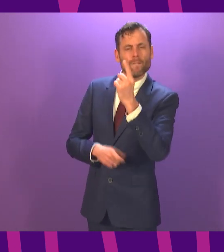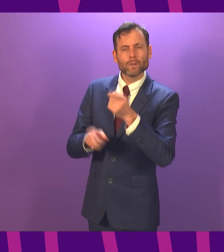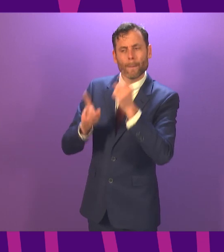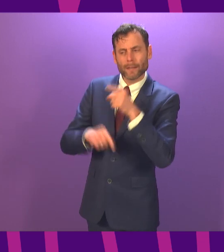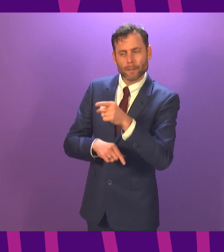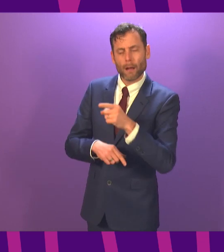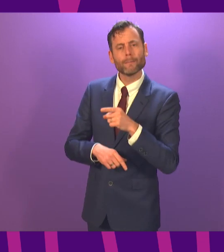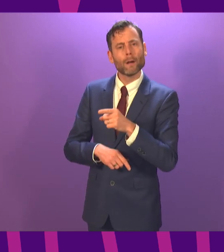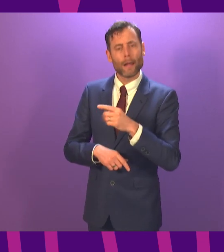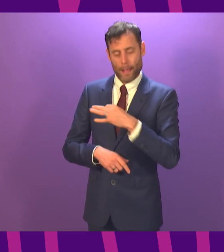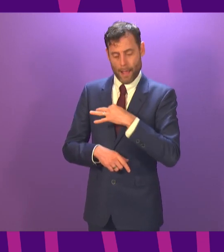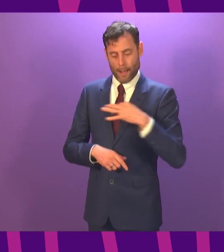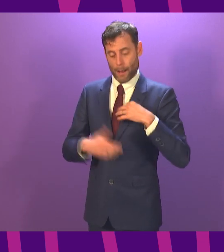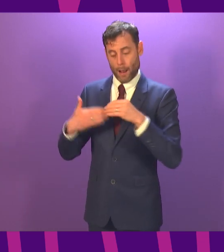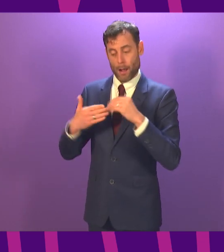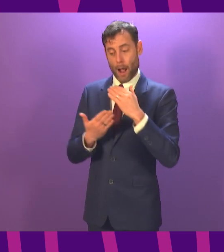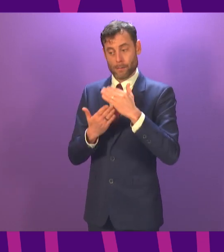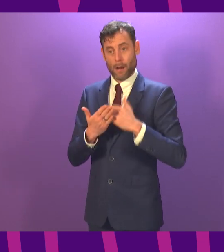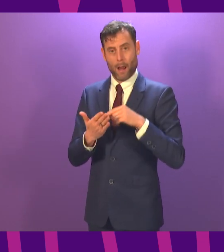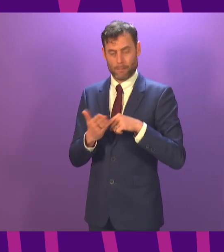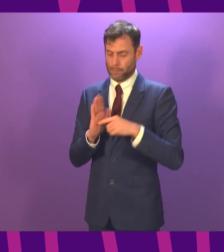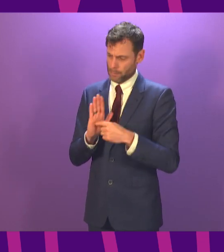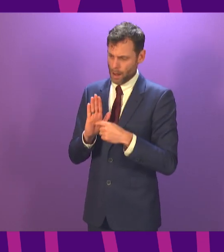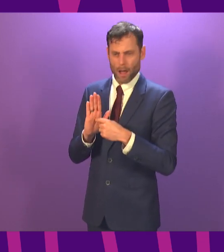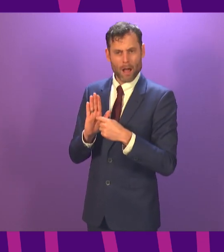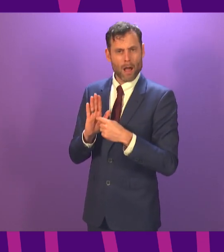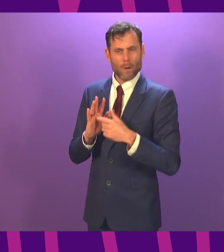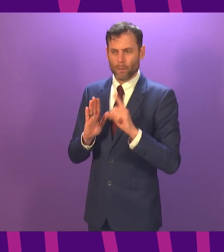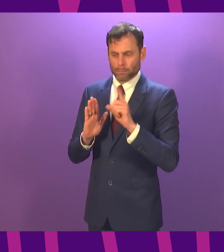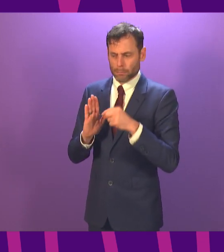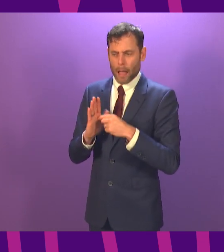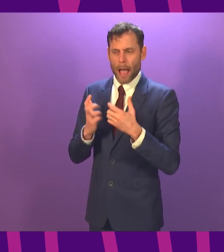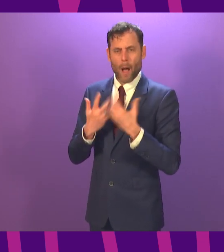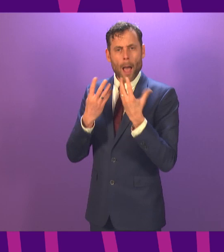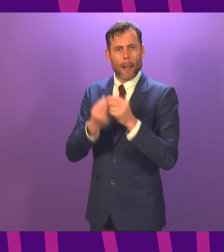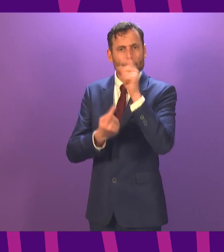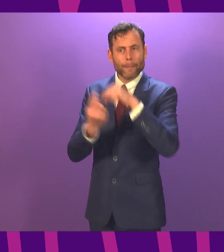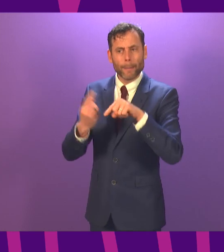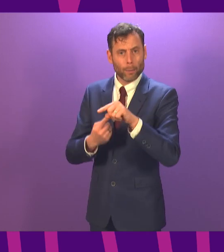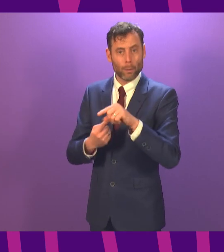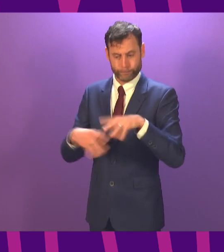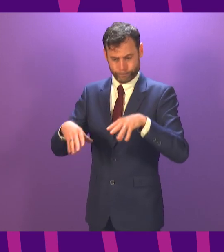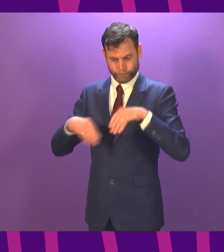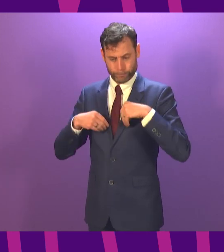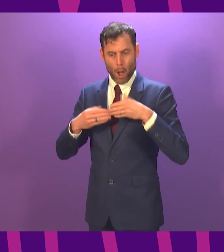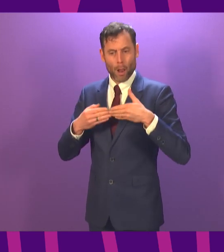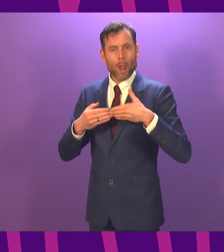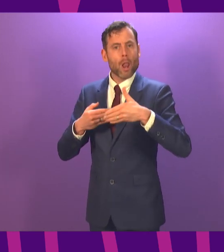Government’s new clinical guidelines and definition will support people with long Covid. (S5F-04692) The First Minister (Nicola Sturgeon): The new clinical Scottish intercollegiate